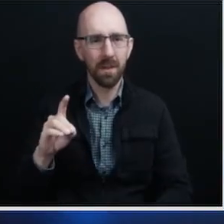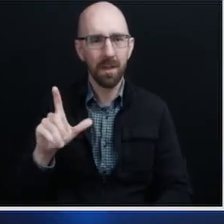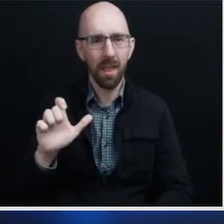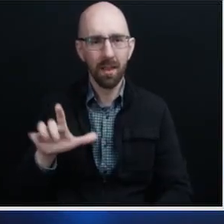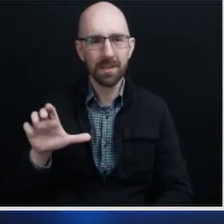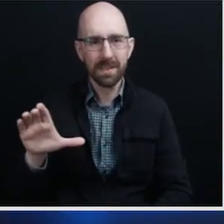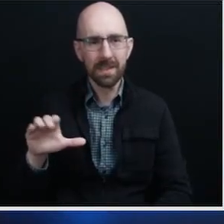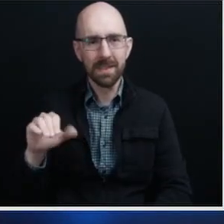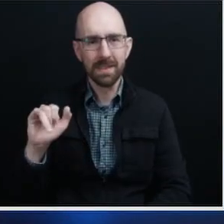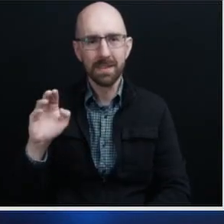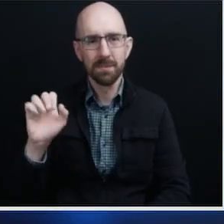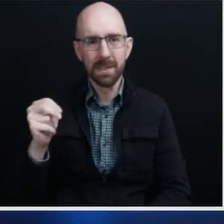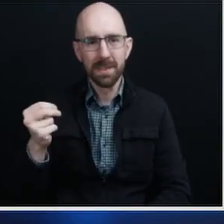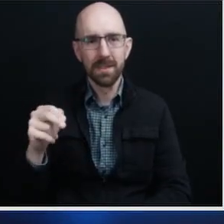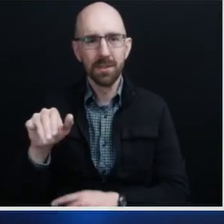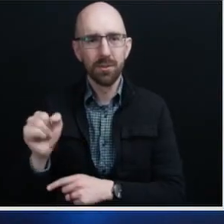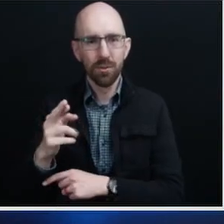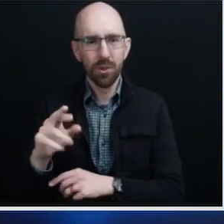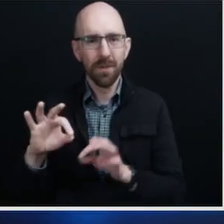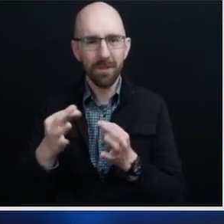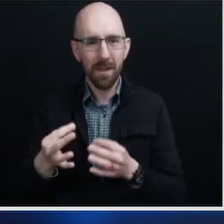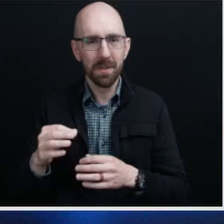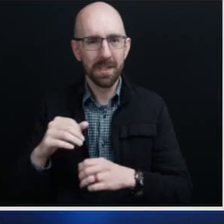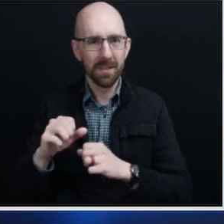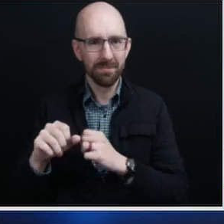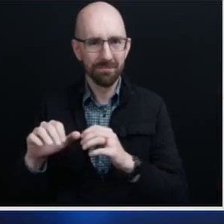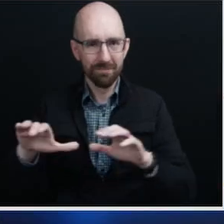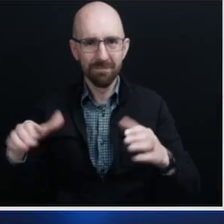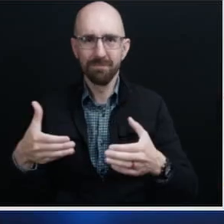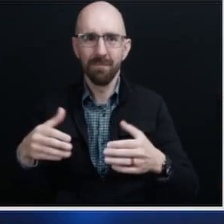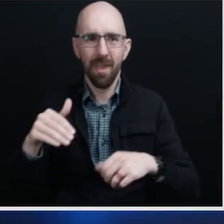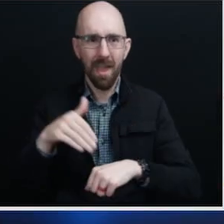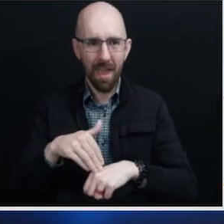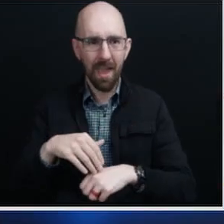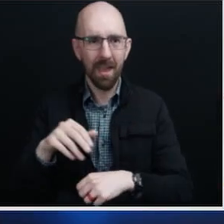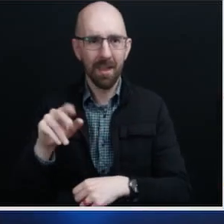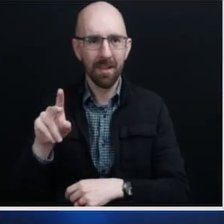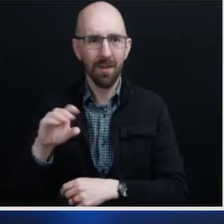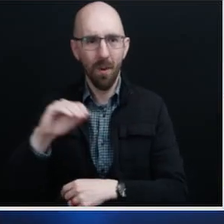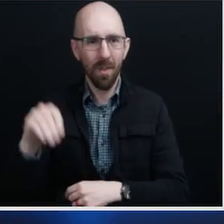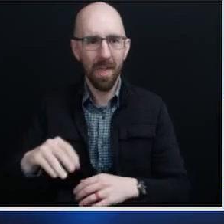studio at Tha Hospital this morning. Welcome to the morning medical update. Today we are sharing